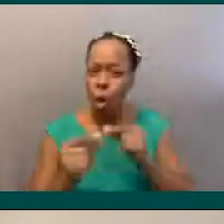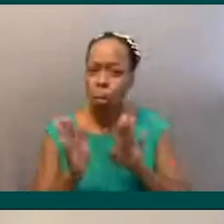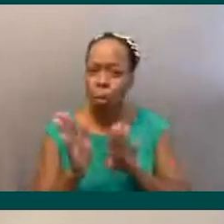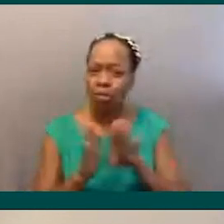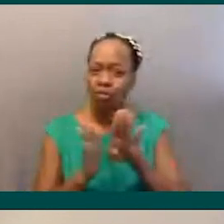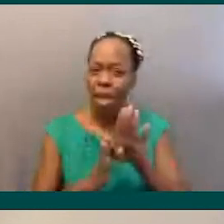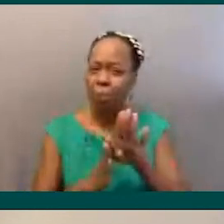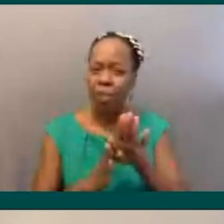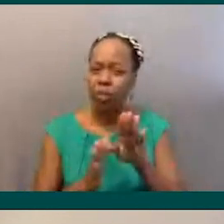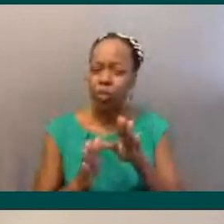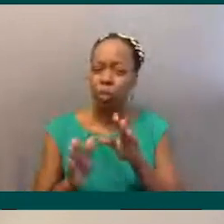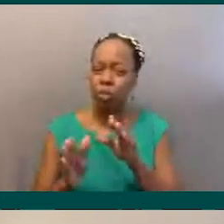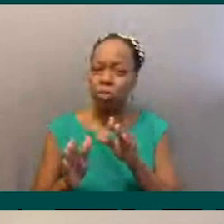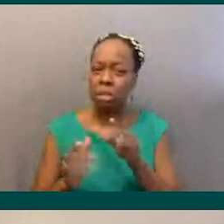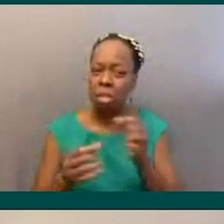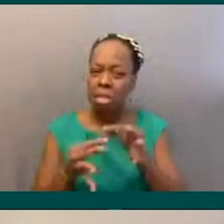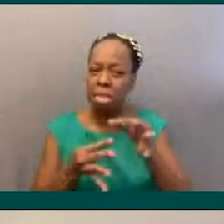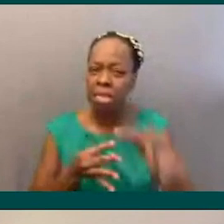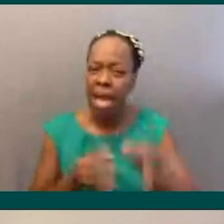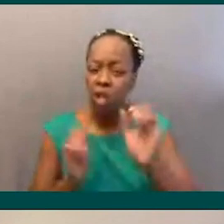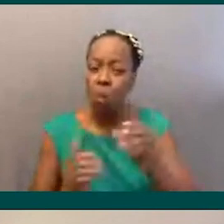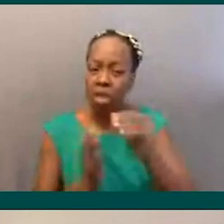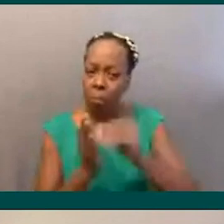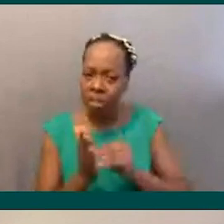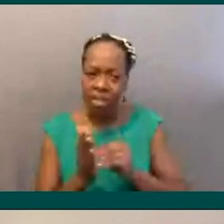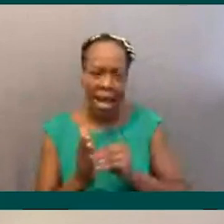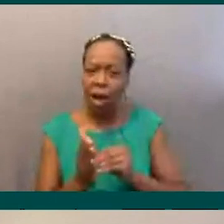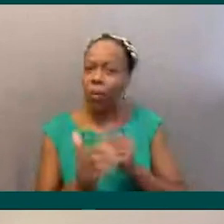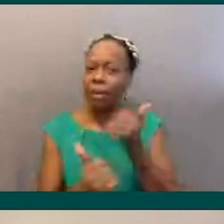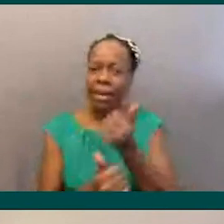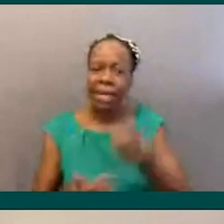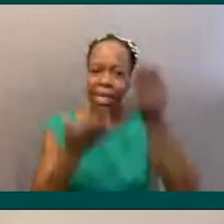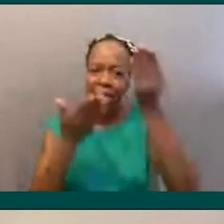that you receive and the information that you have more questions for so that you don't forget.